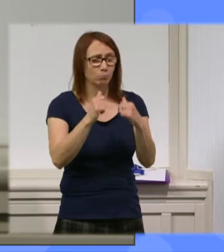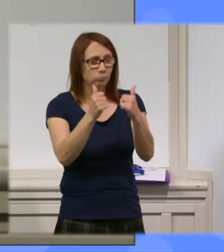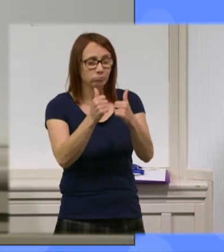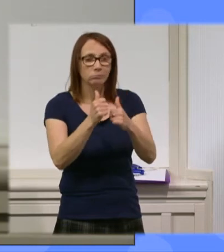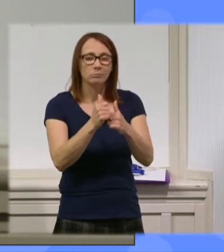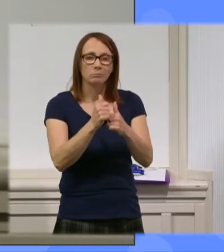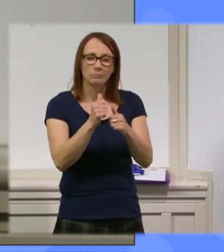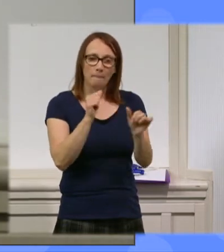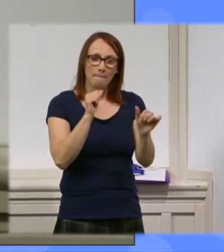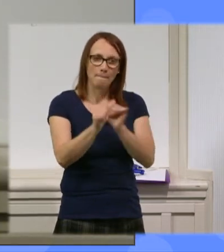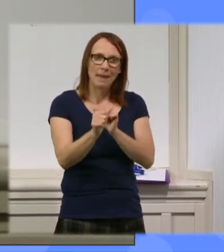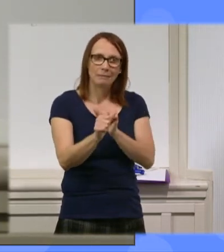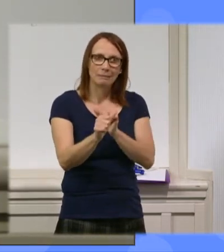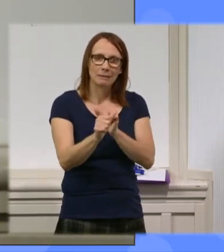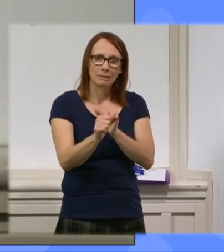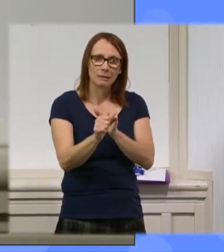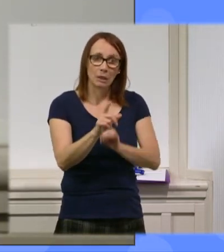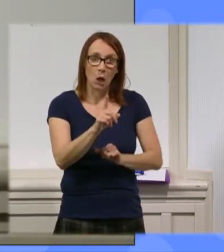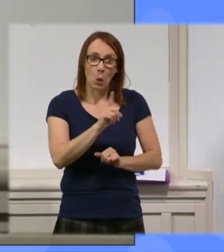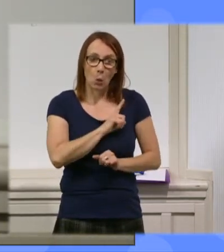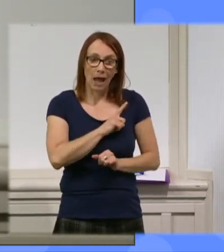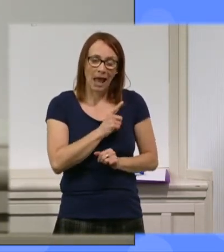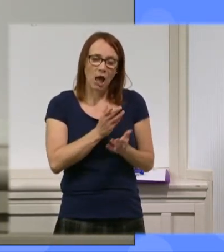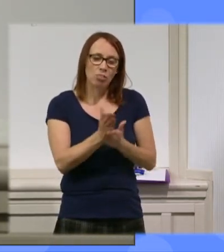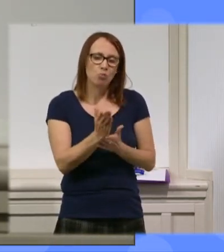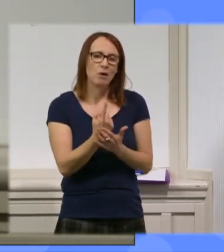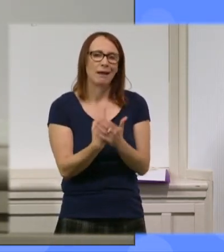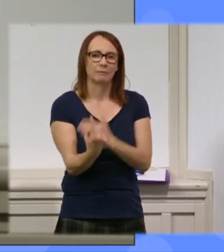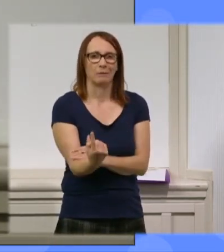that is best achieved as an independent country a lot of the things that we need